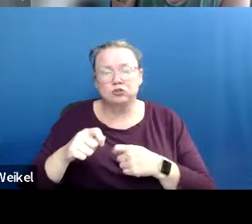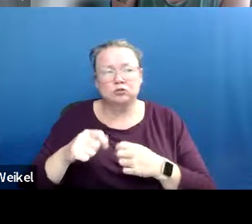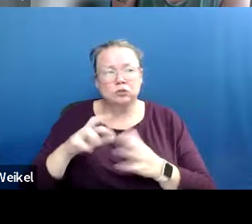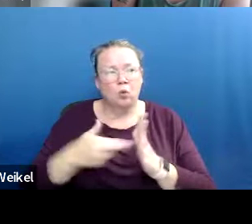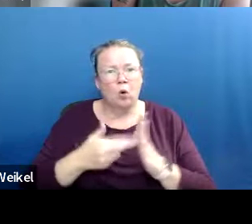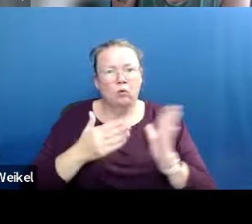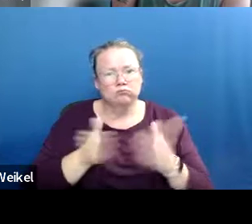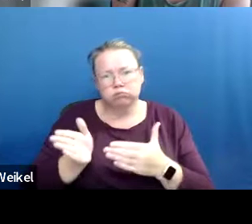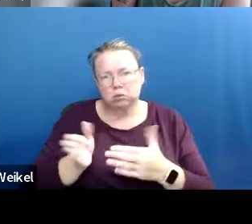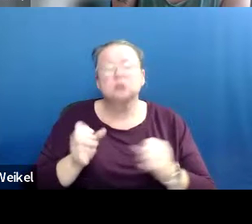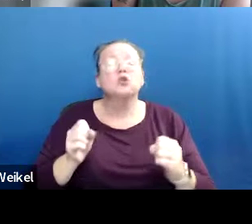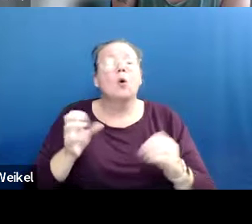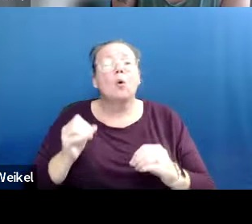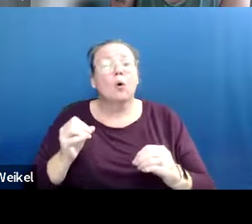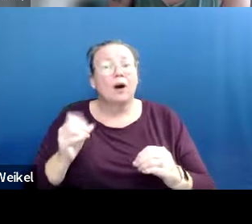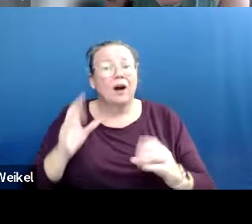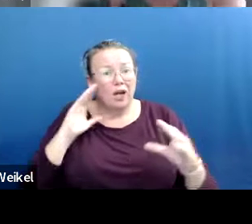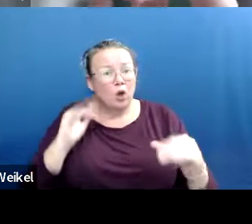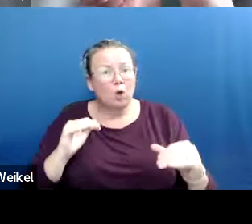Kayla Robertson: I hope. Hopefully, we can. Harm (He/Him): Do something with.